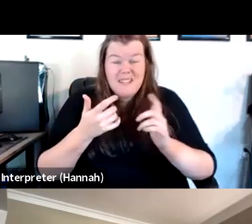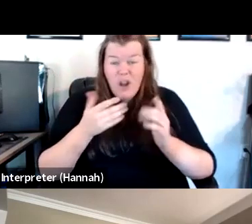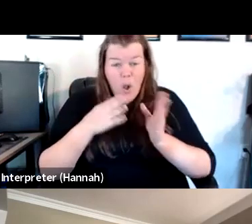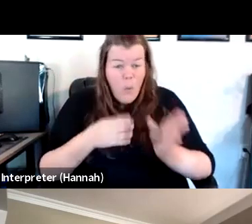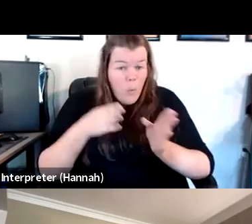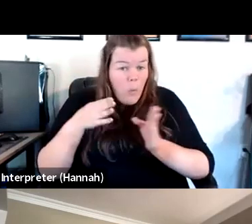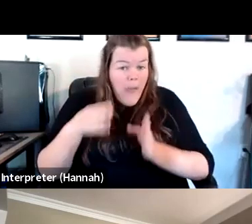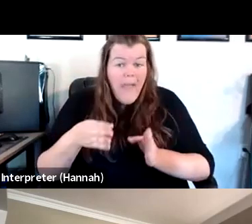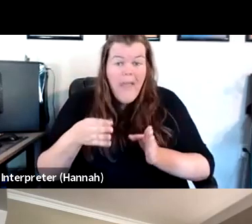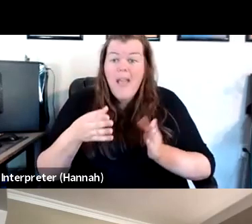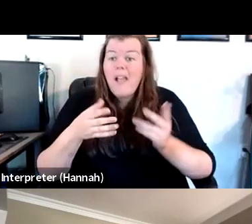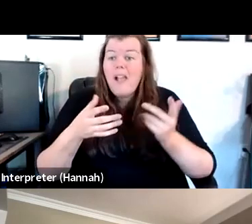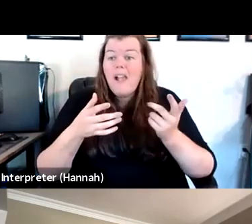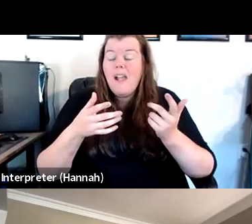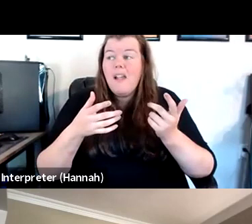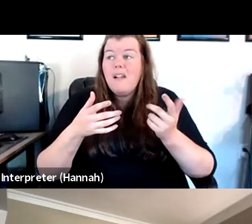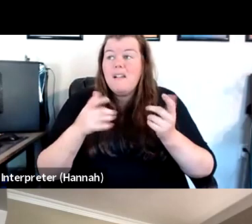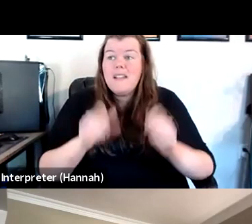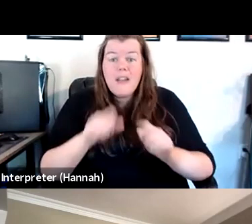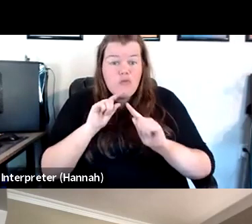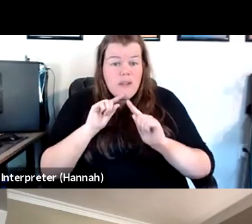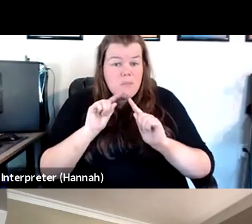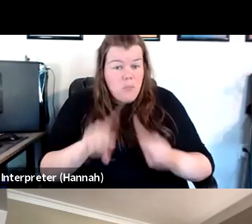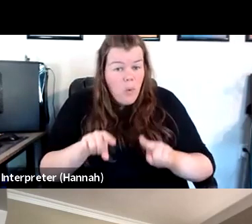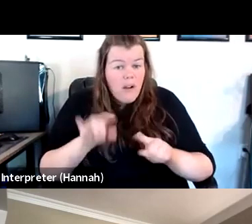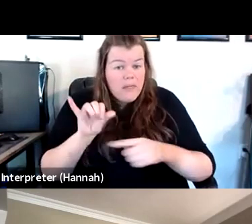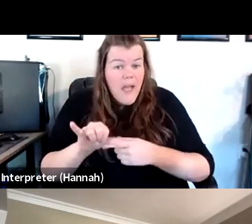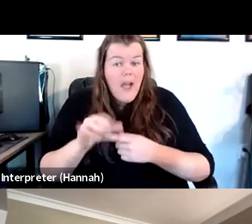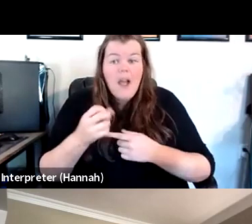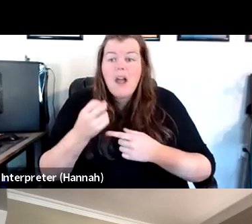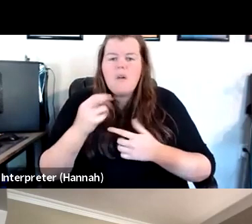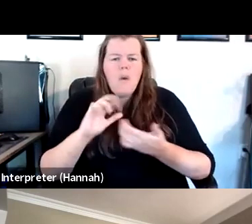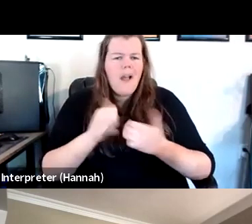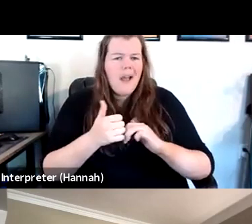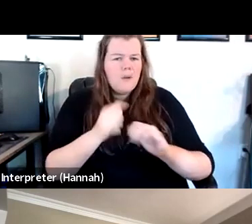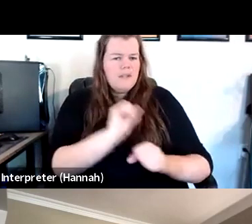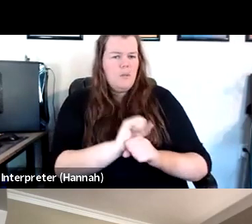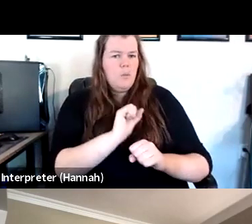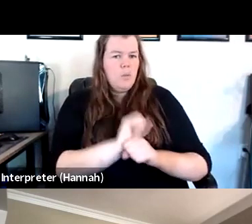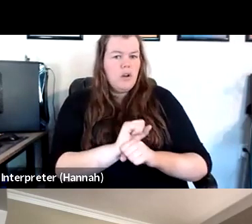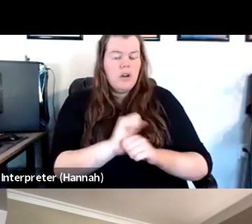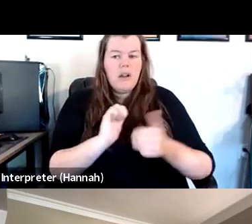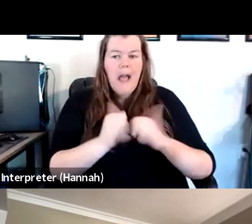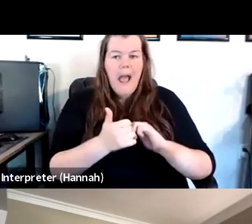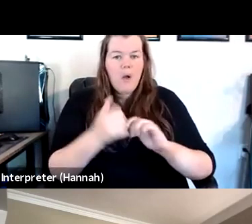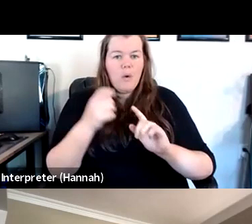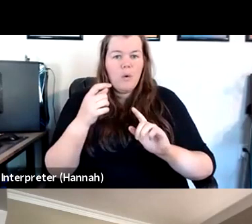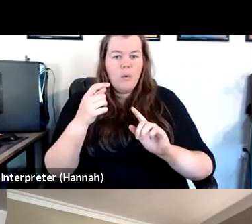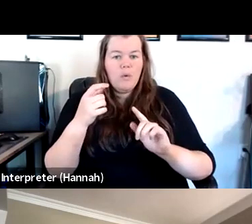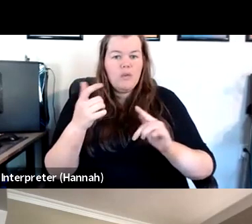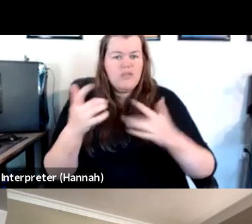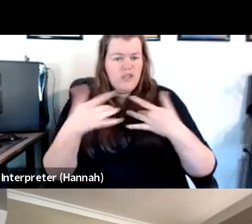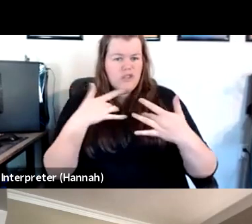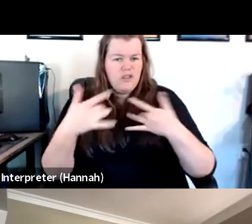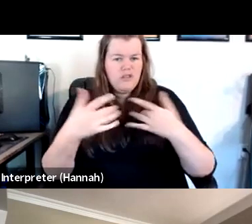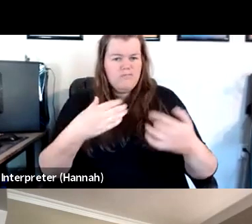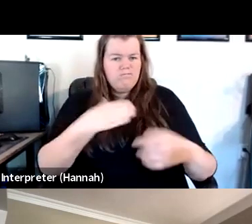that that could be reported somewhere or how does that work or how do concerns get filtered to the